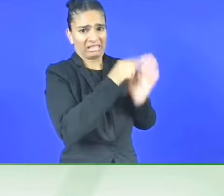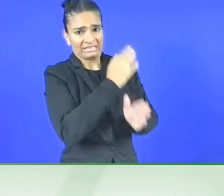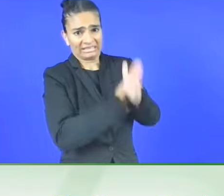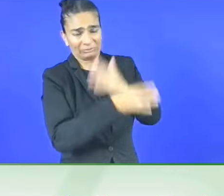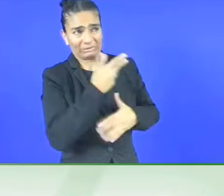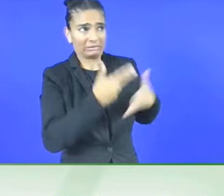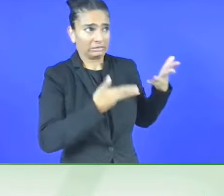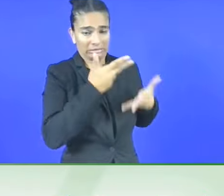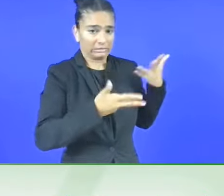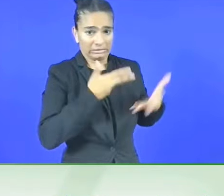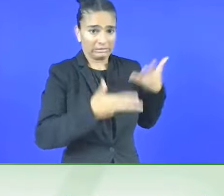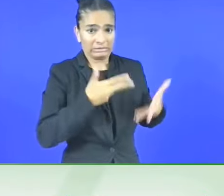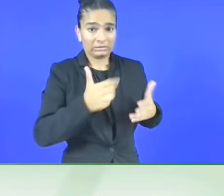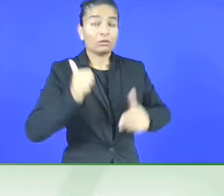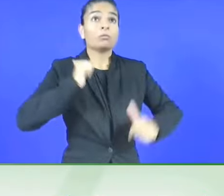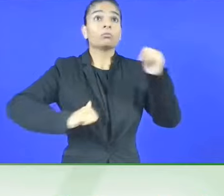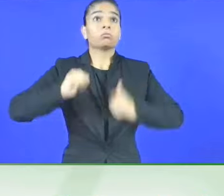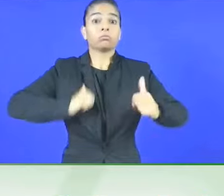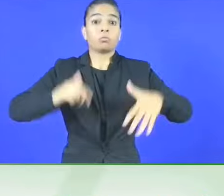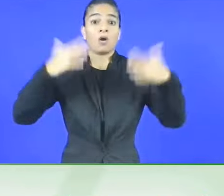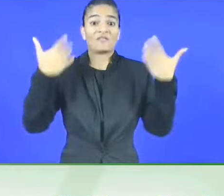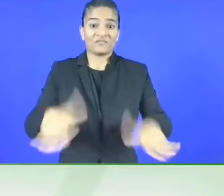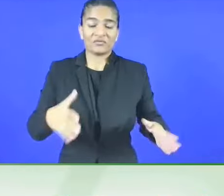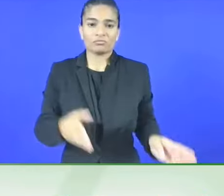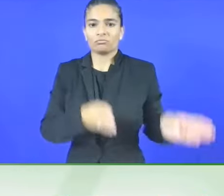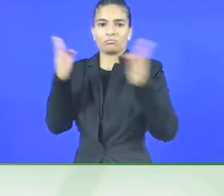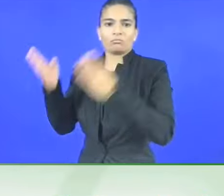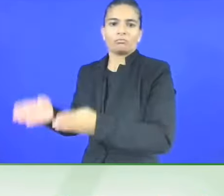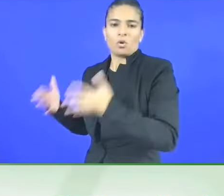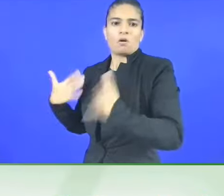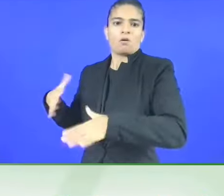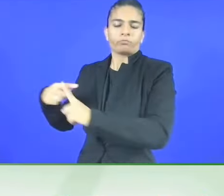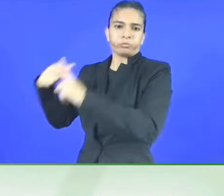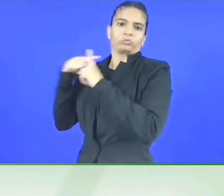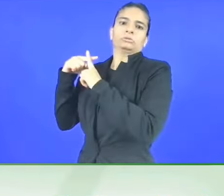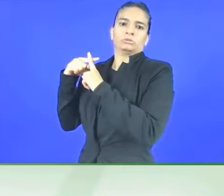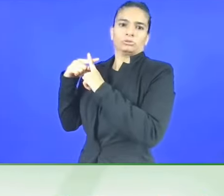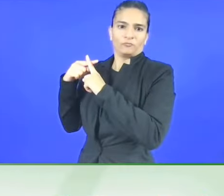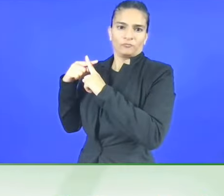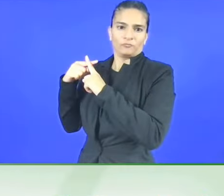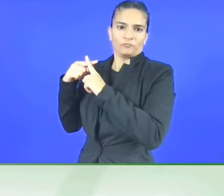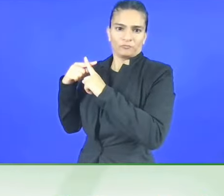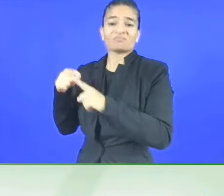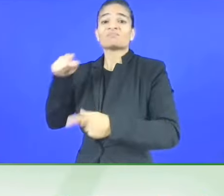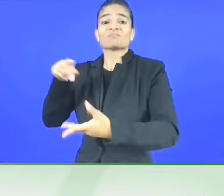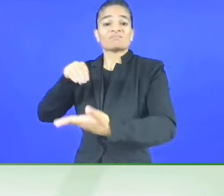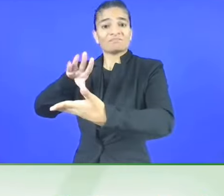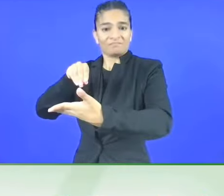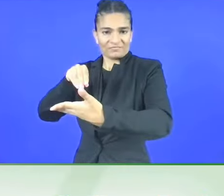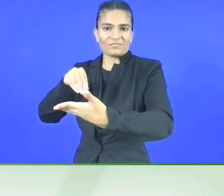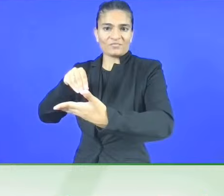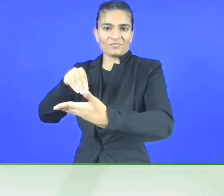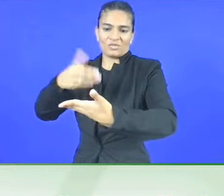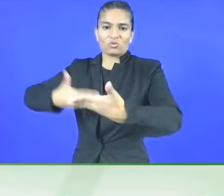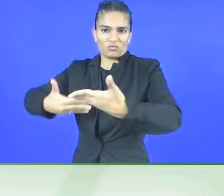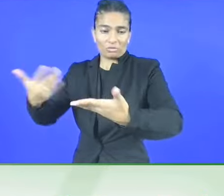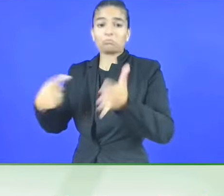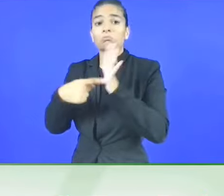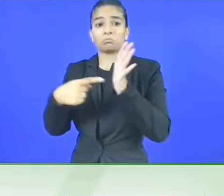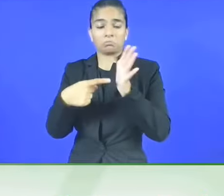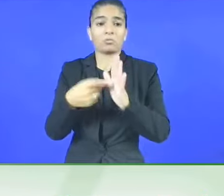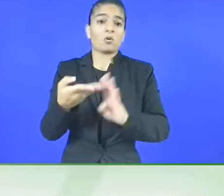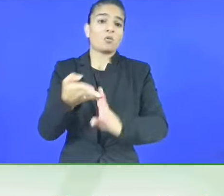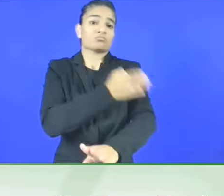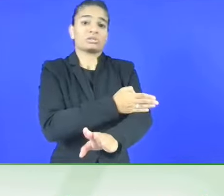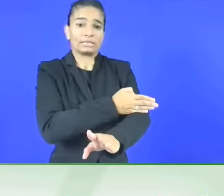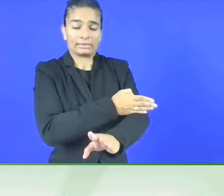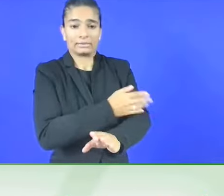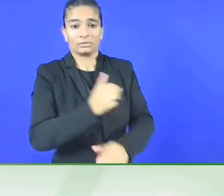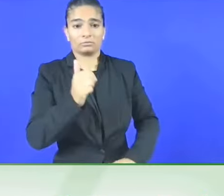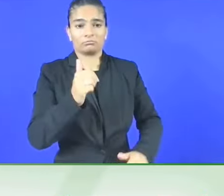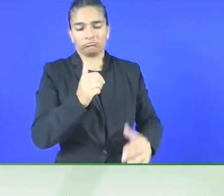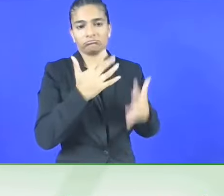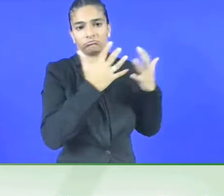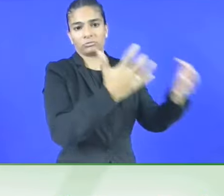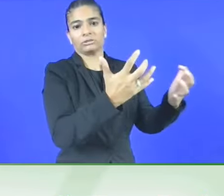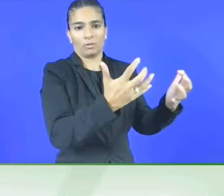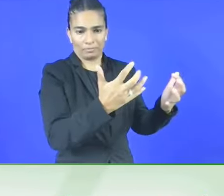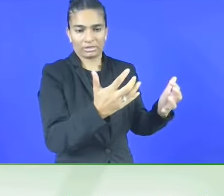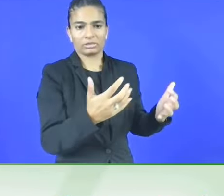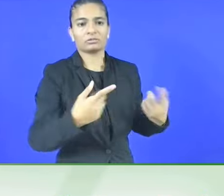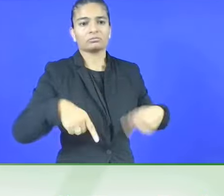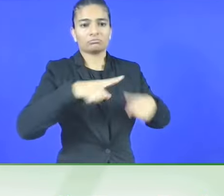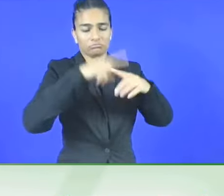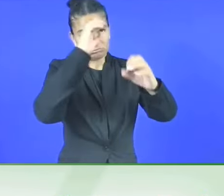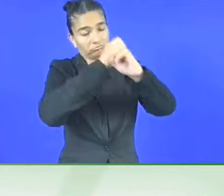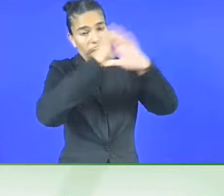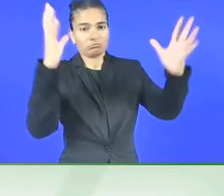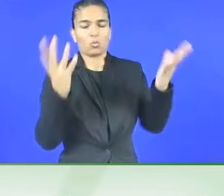We have had over 200 performances, work with big brands such as Apple, Google, and Microsoft